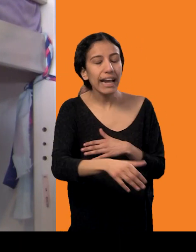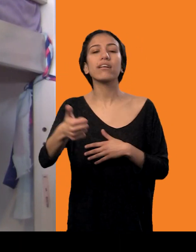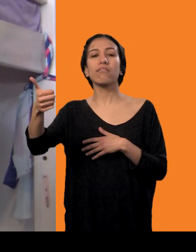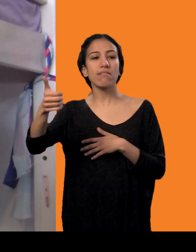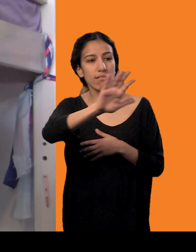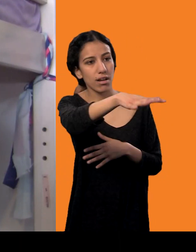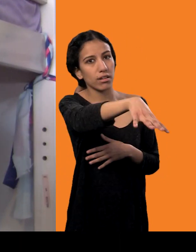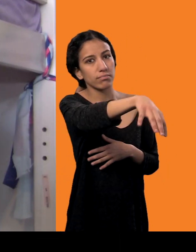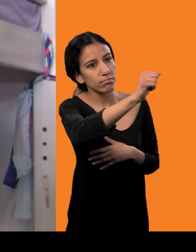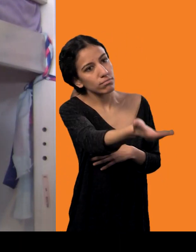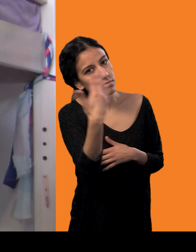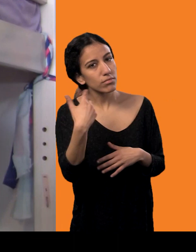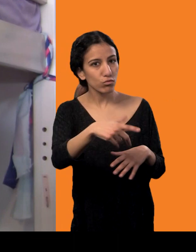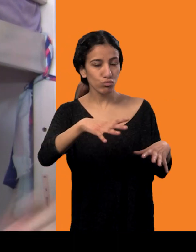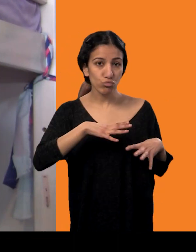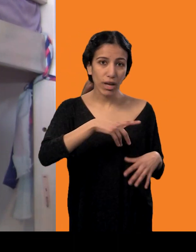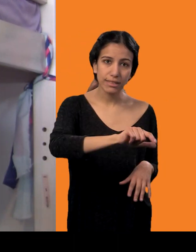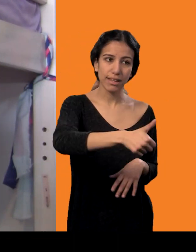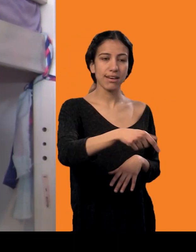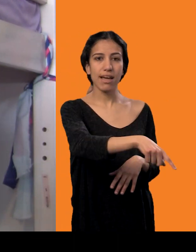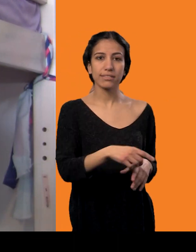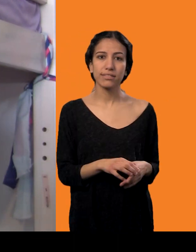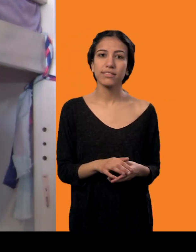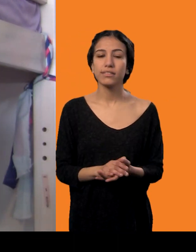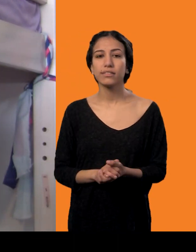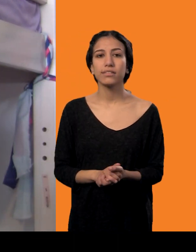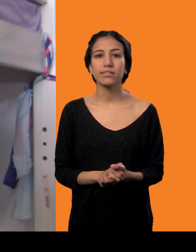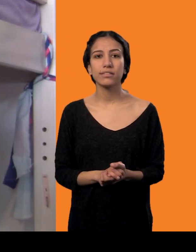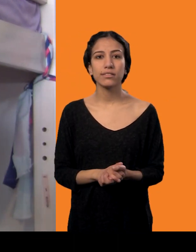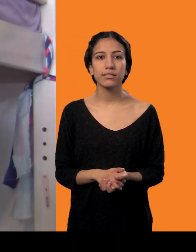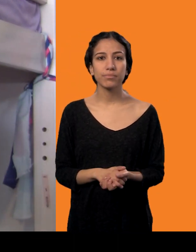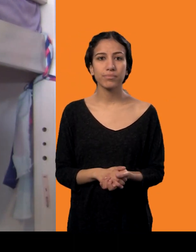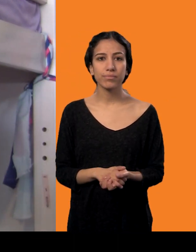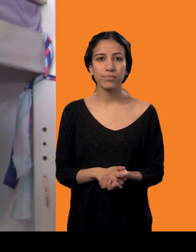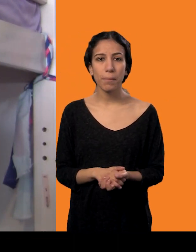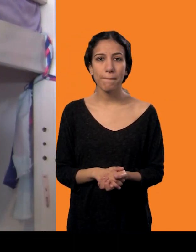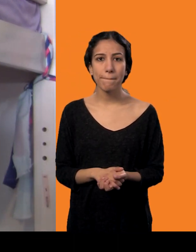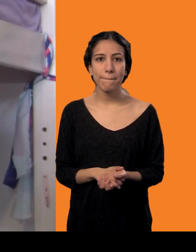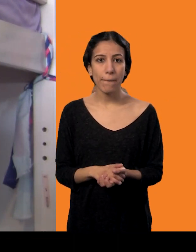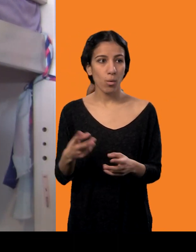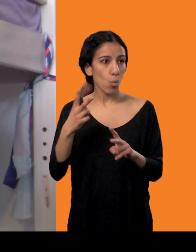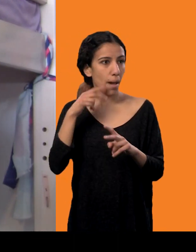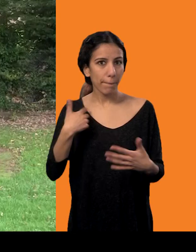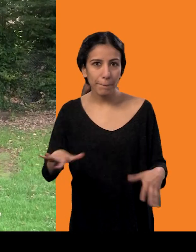in he can walk in and get me and then get my attention and tell me it's my appointment.